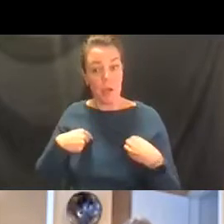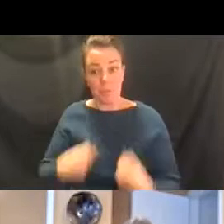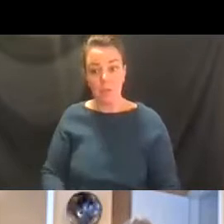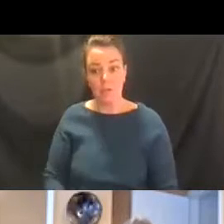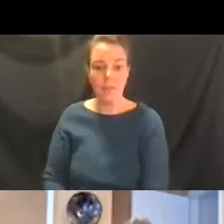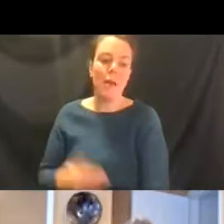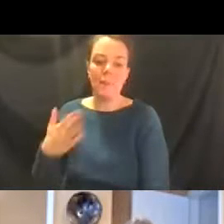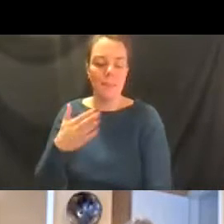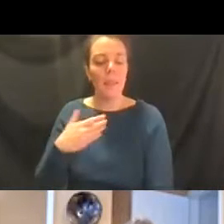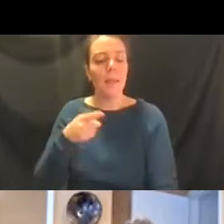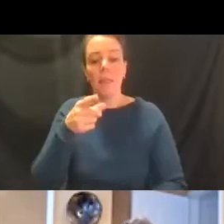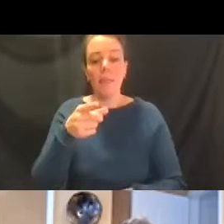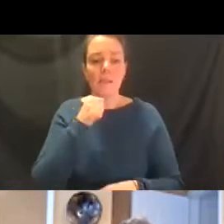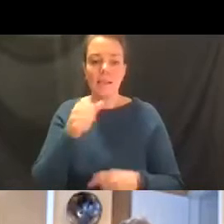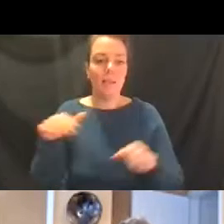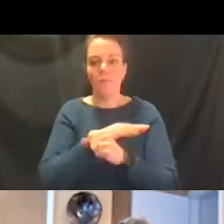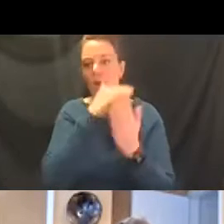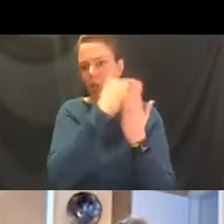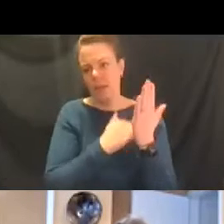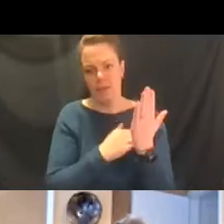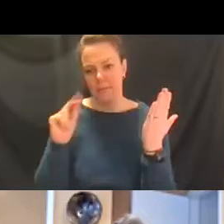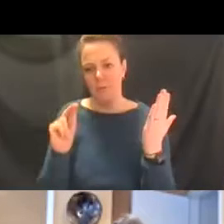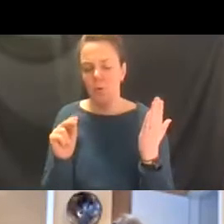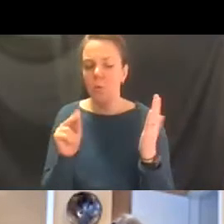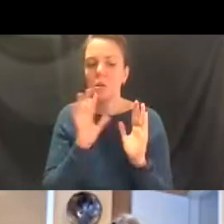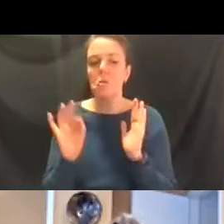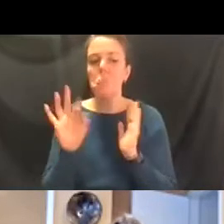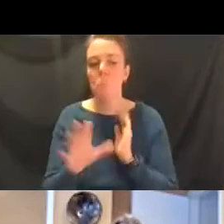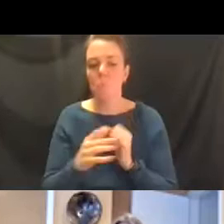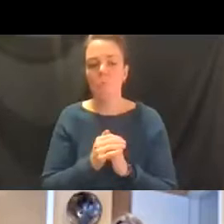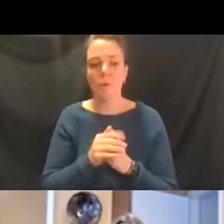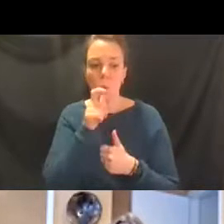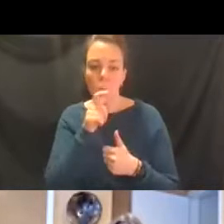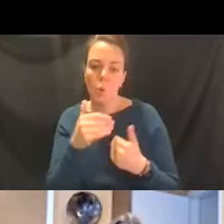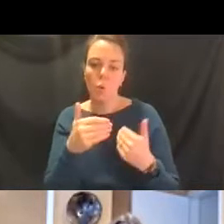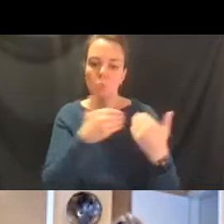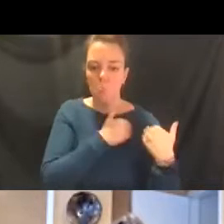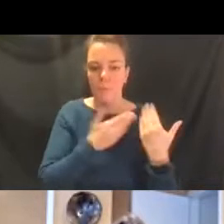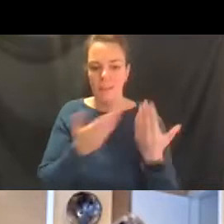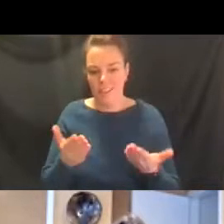list folks. I just want to orient you to the heavy hitters in our community and of course,